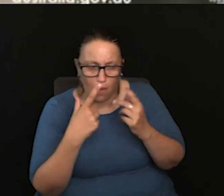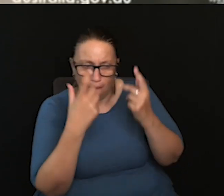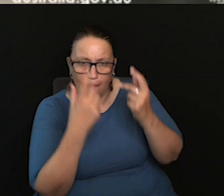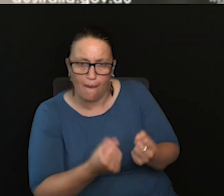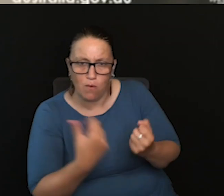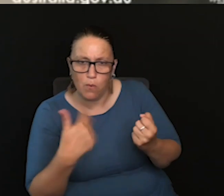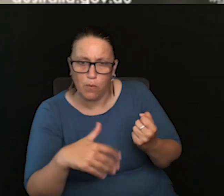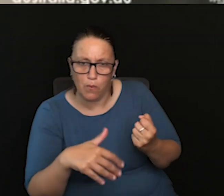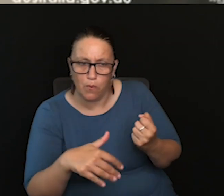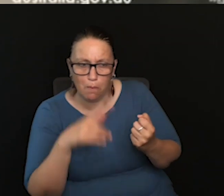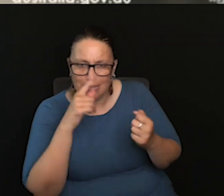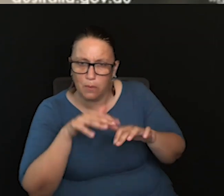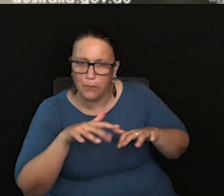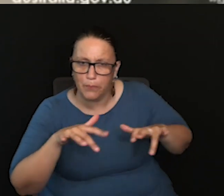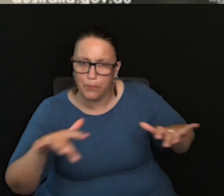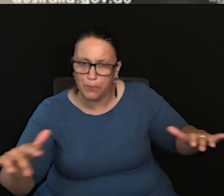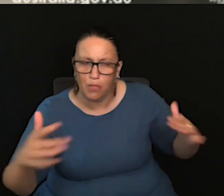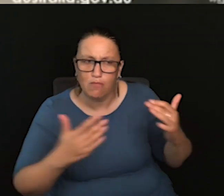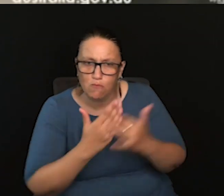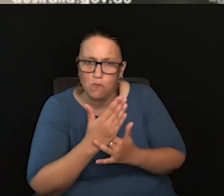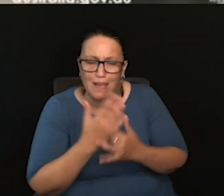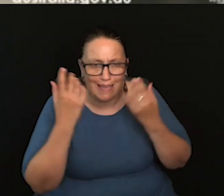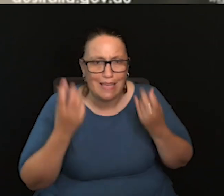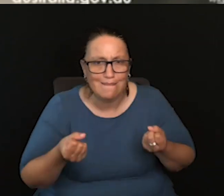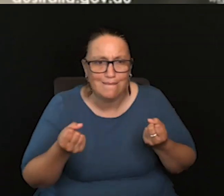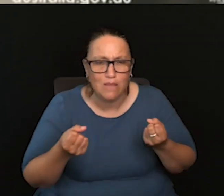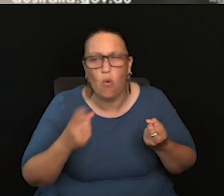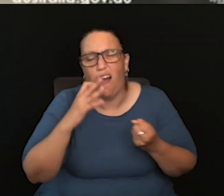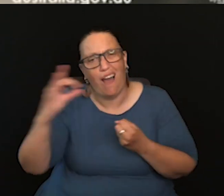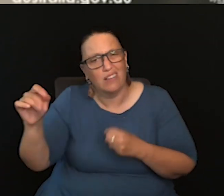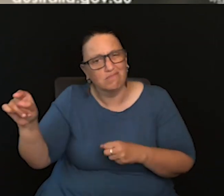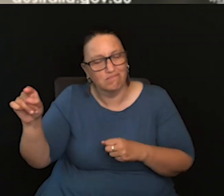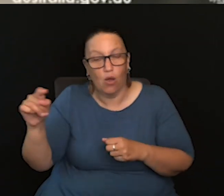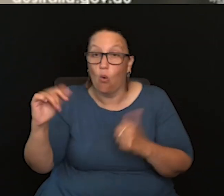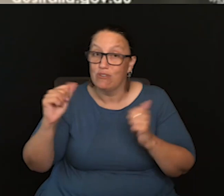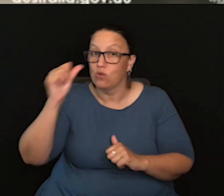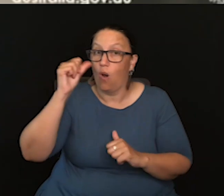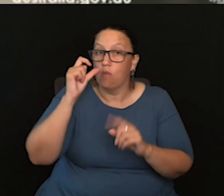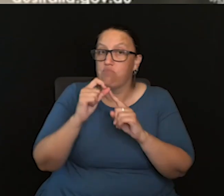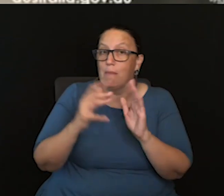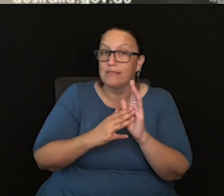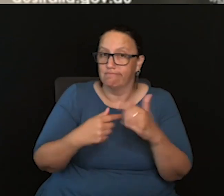that this variant was potentially emerging. And then secondly,